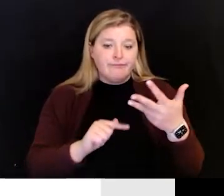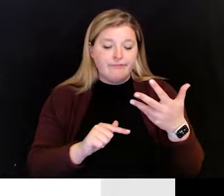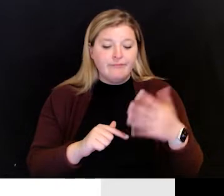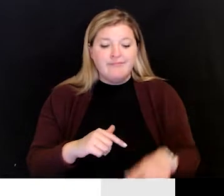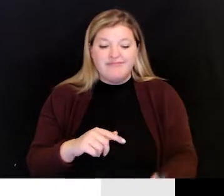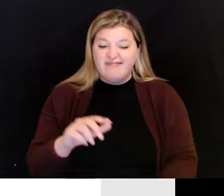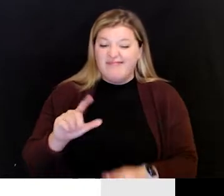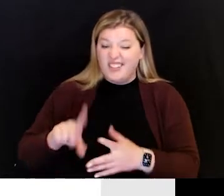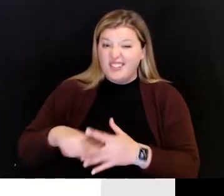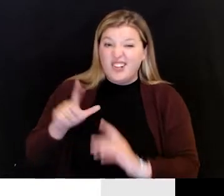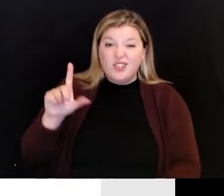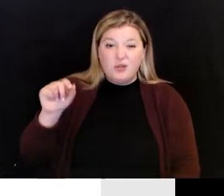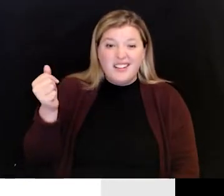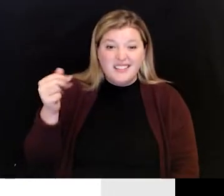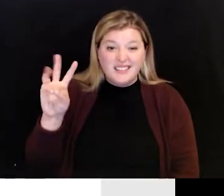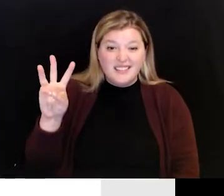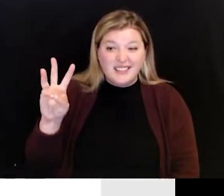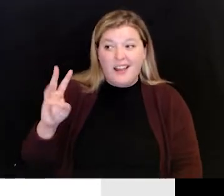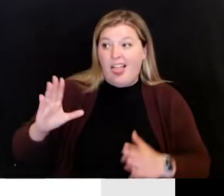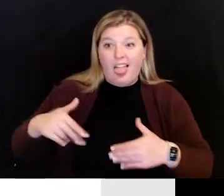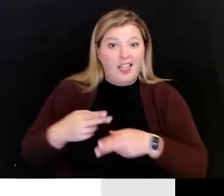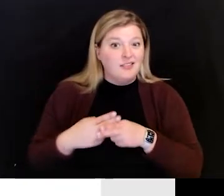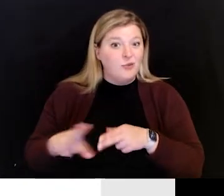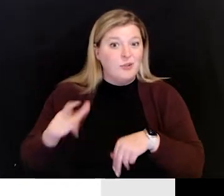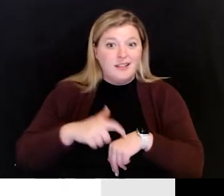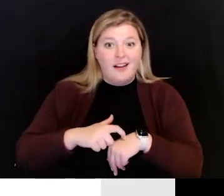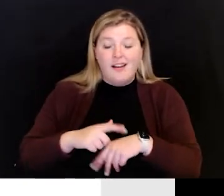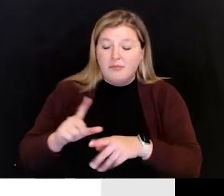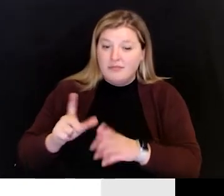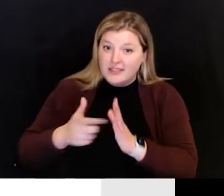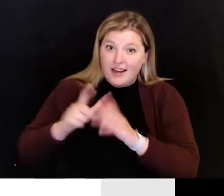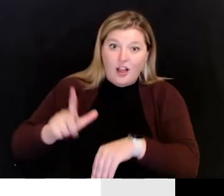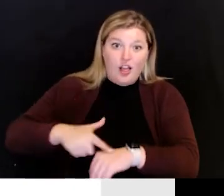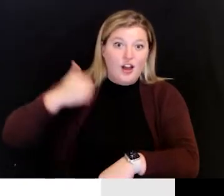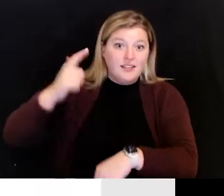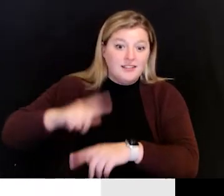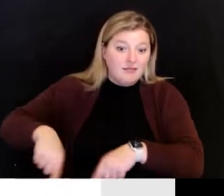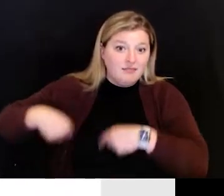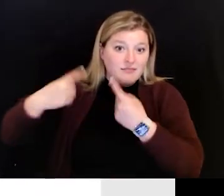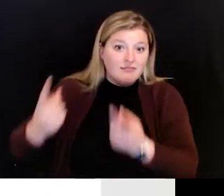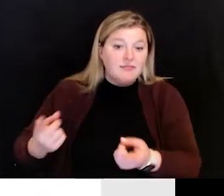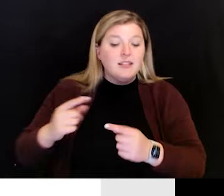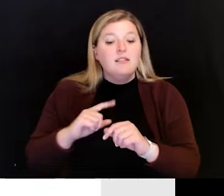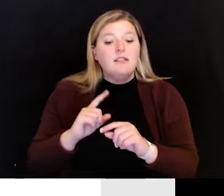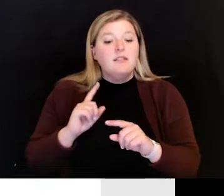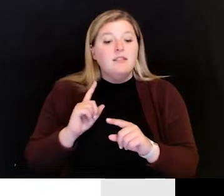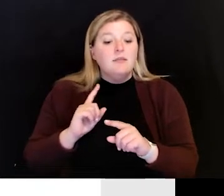It's taken us a long time. But the things that we did poorly many years ago